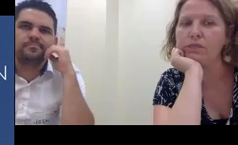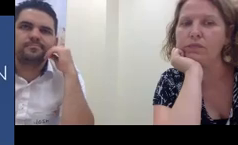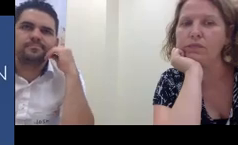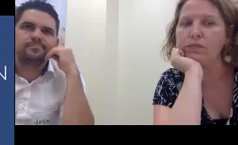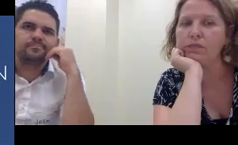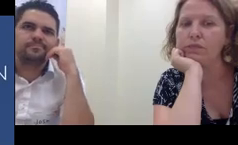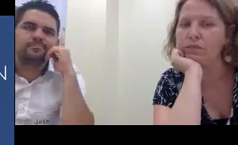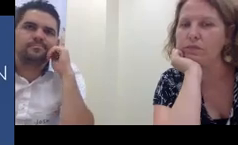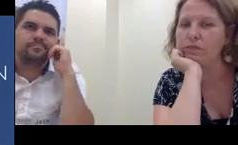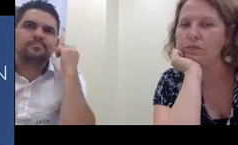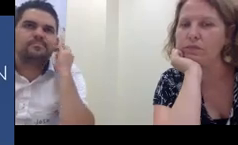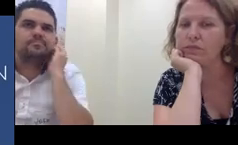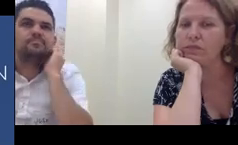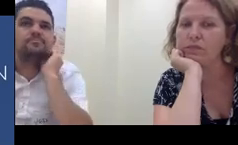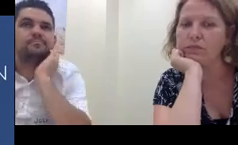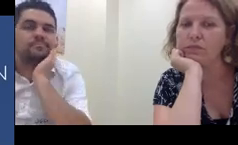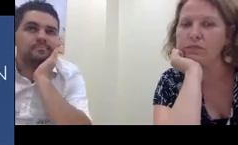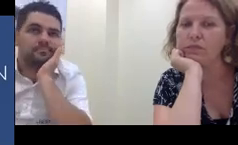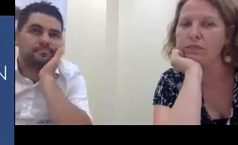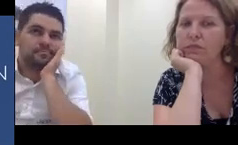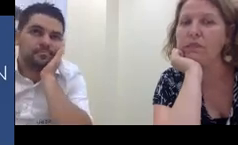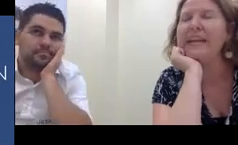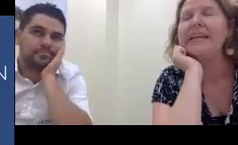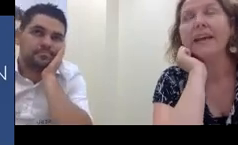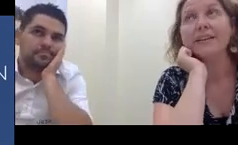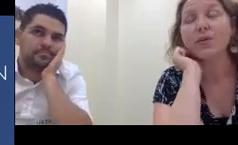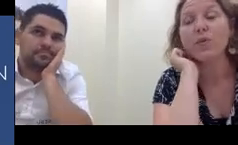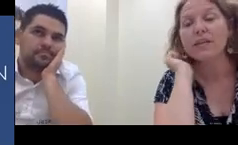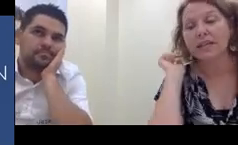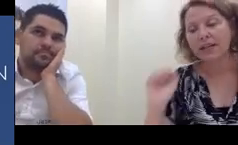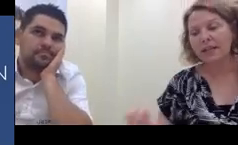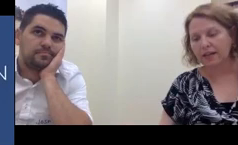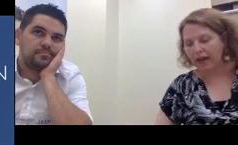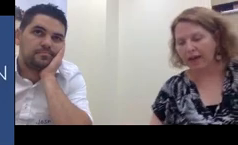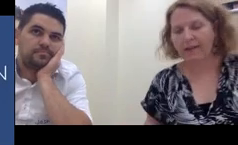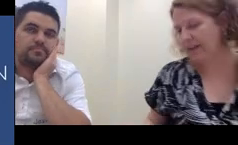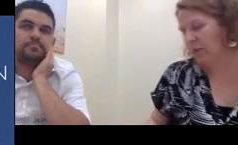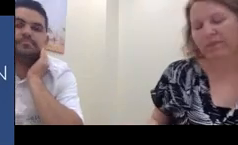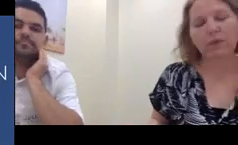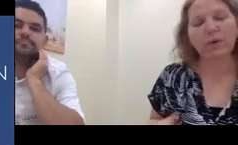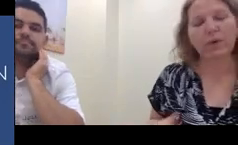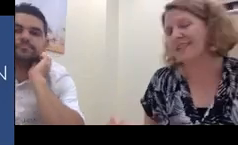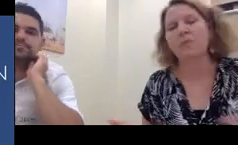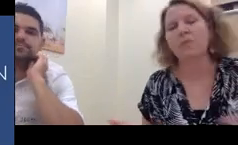Can you discuss who scored the videos? Was it the same assessors? Yeah, so we did, it would have been the same